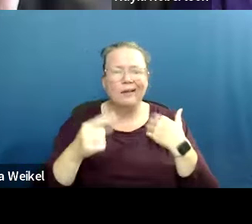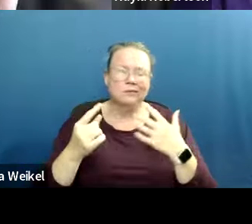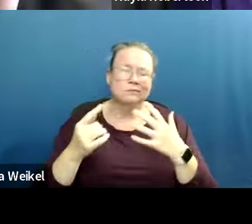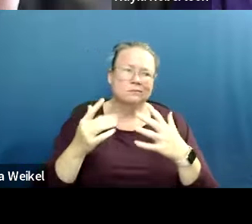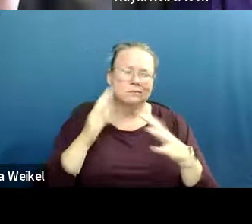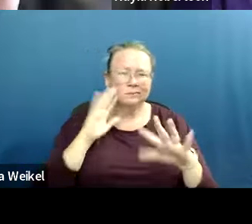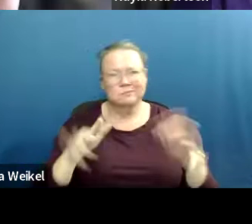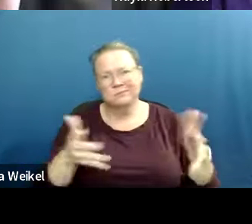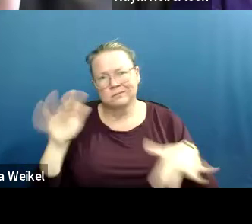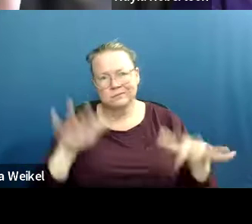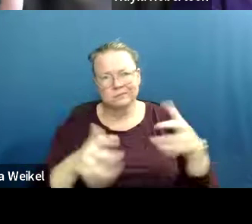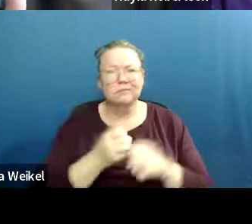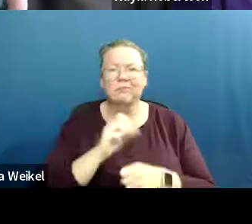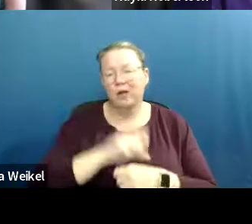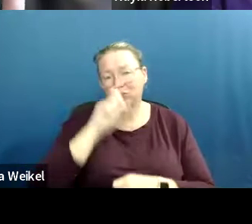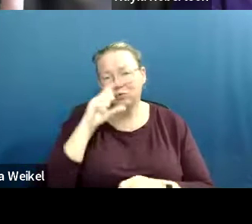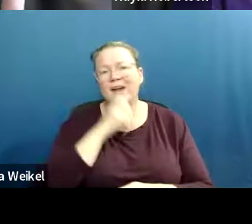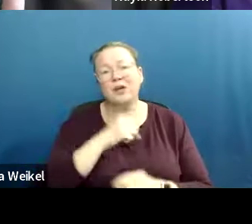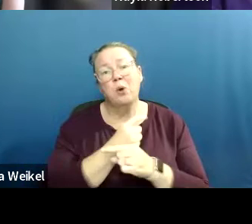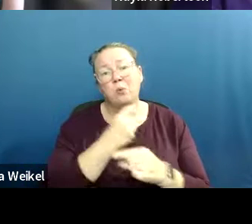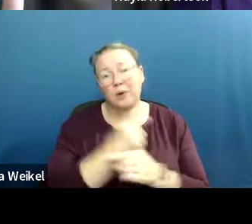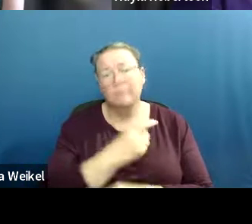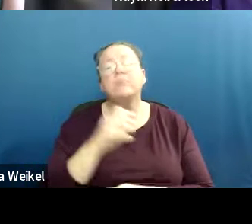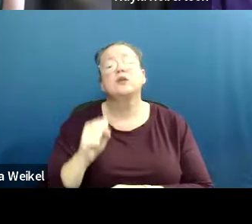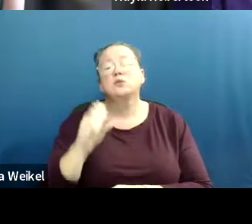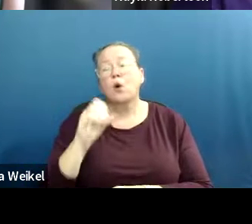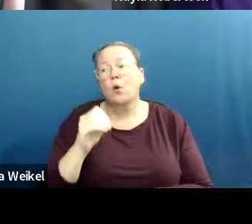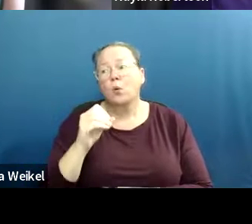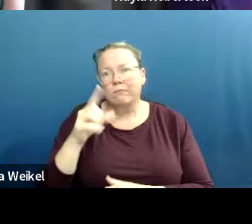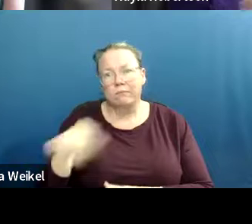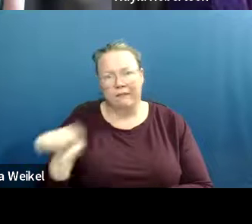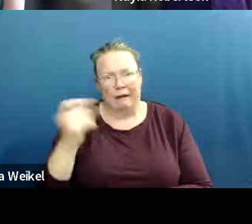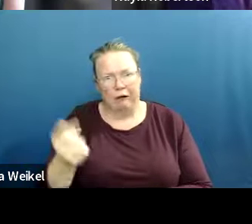Rosie Vazquez: to make sure it's age appropriate, and that they are understanding everything that